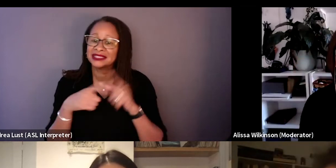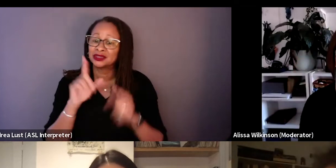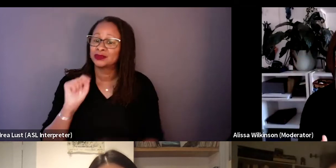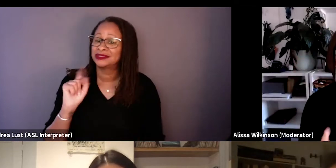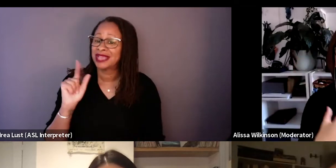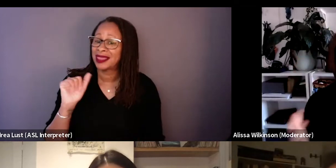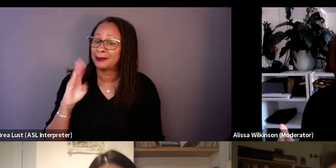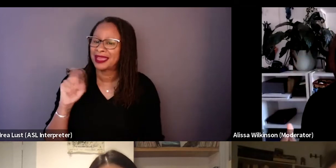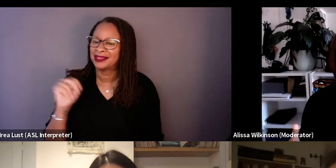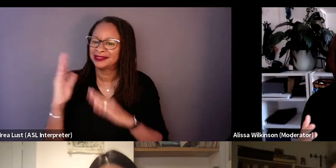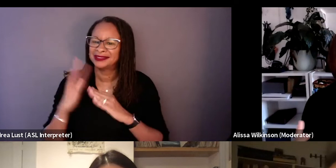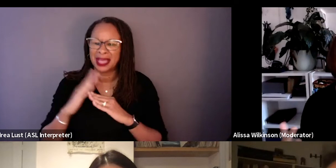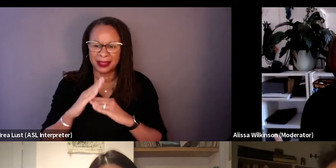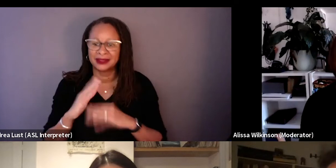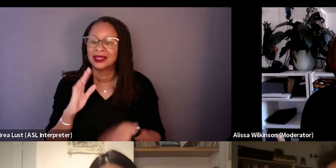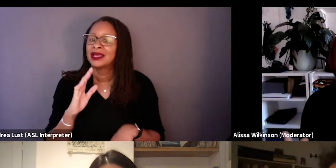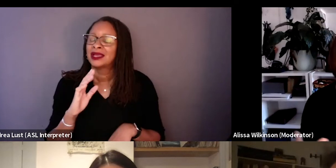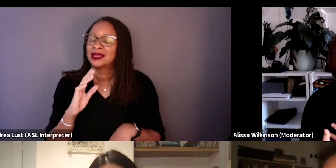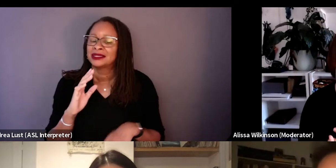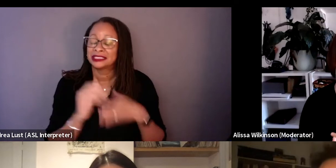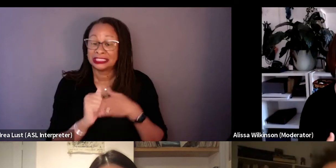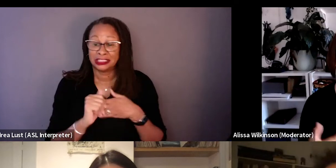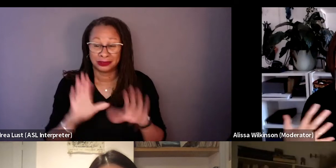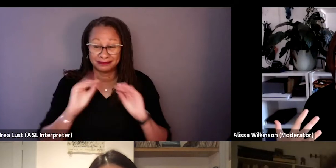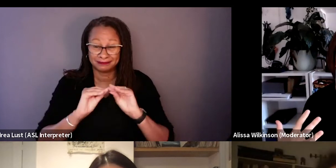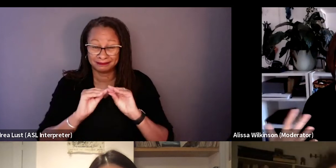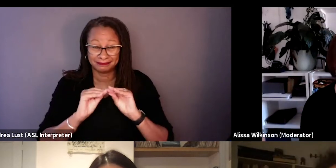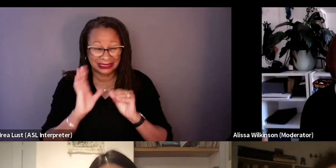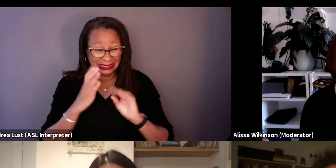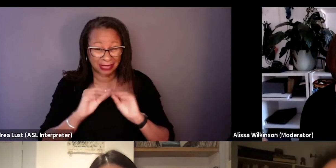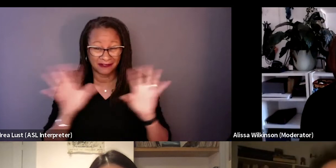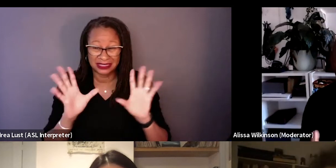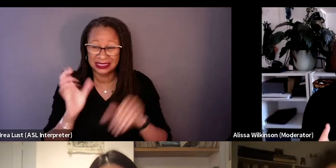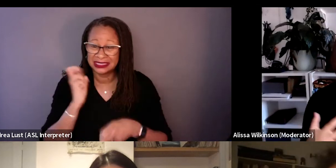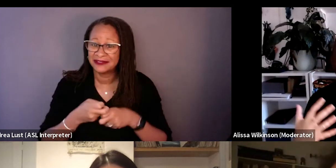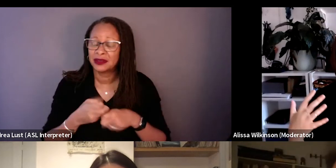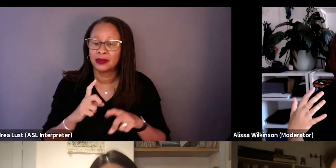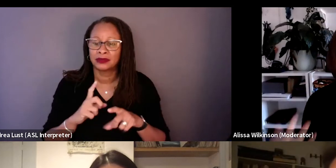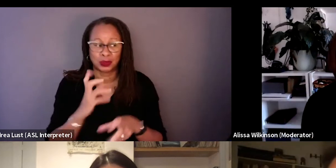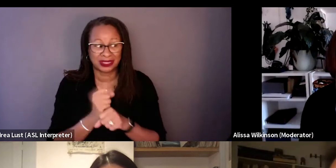not only obviously very difficult perhaps to gain, but also Tamana,